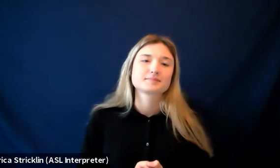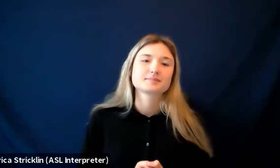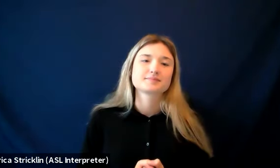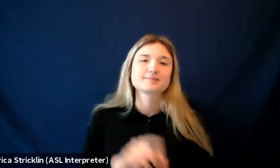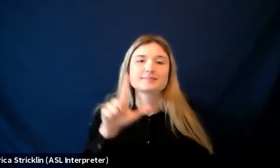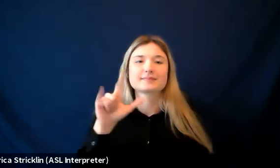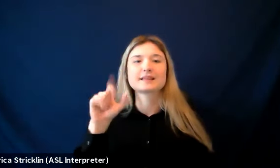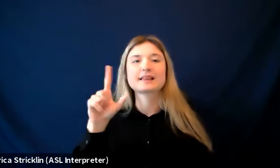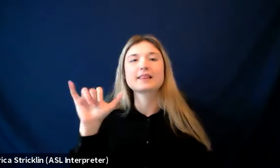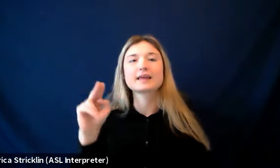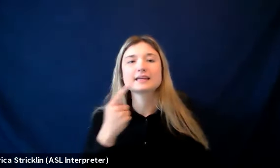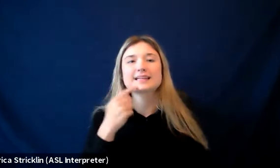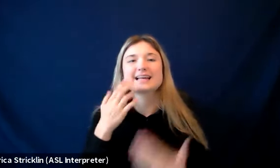Thank you can.